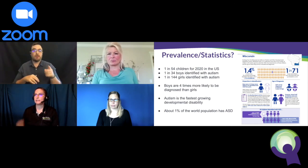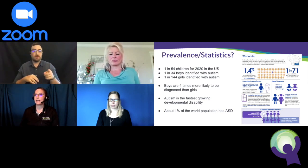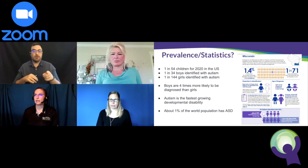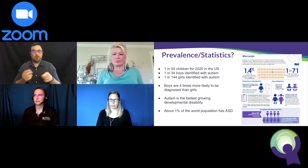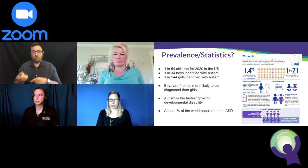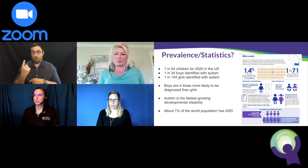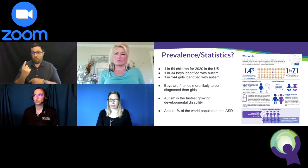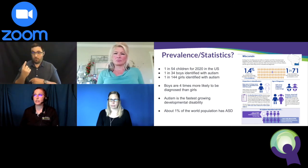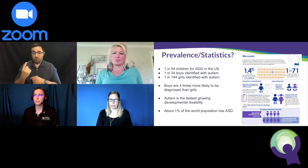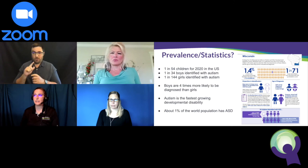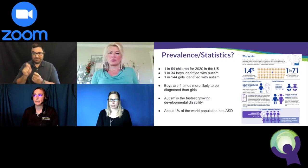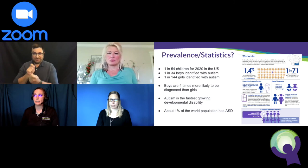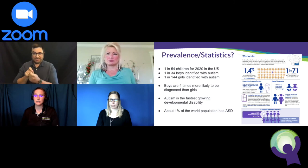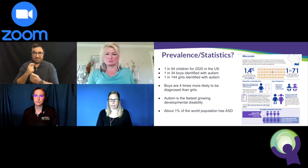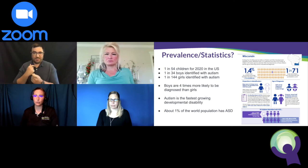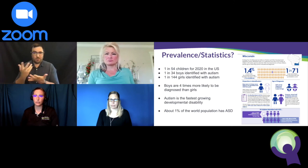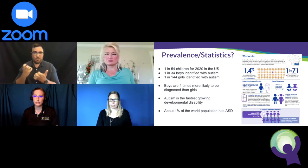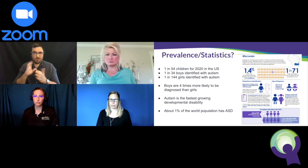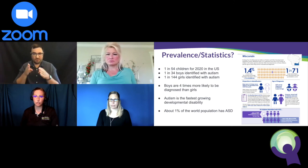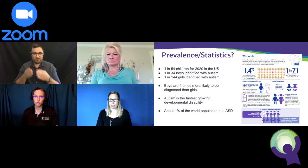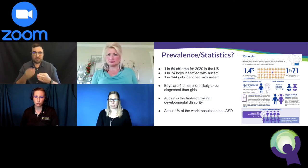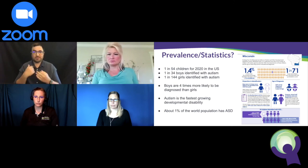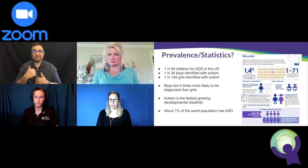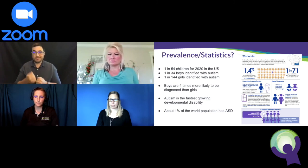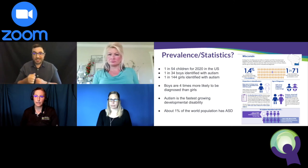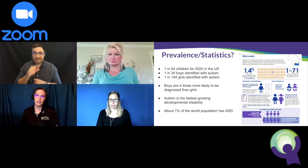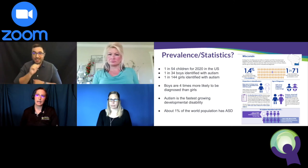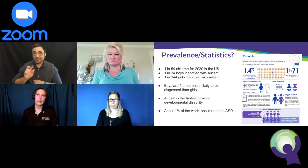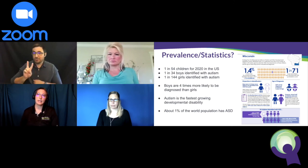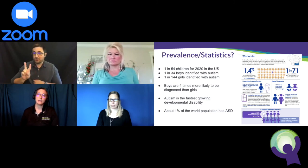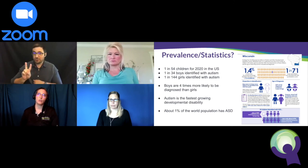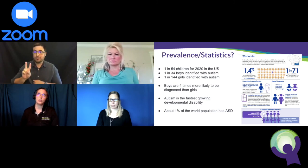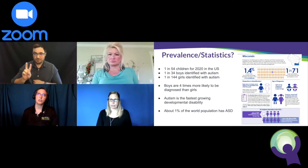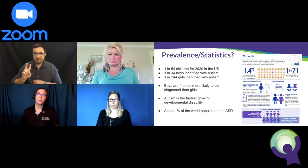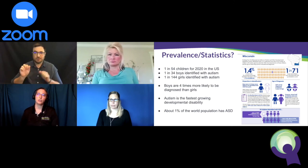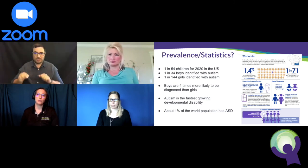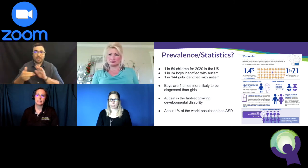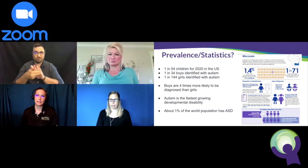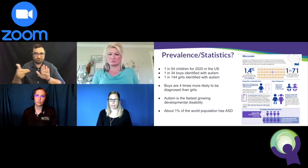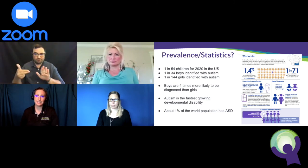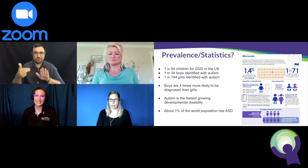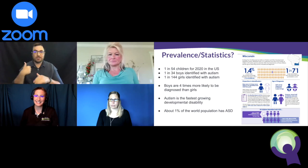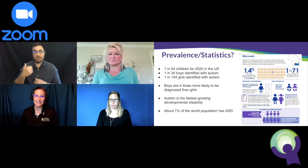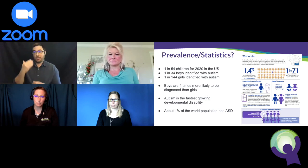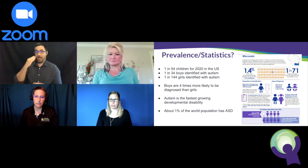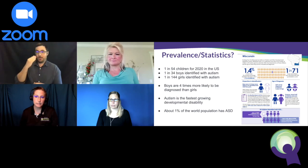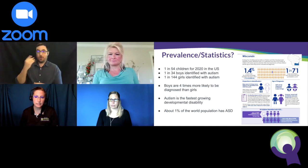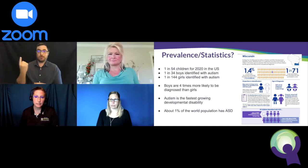that children can be diagnosed as early as two years old. I know a gentleman who was diagnosed at 18 months